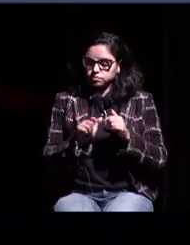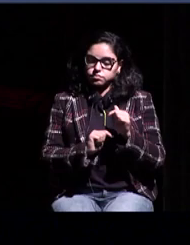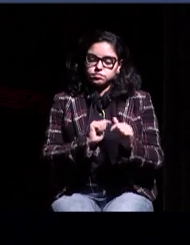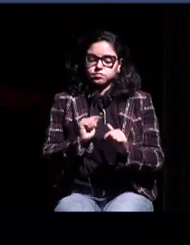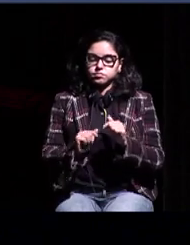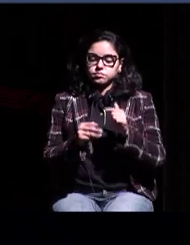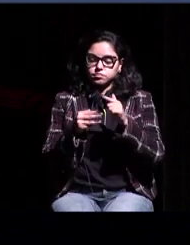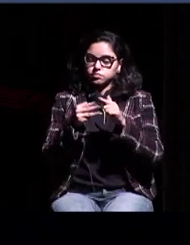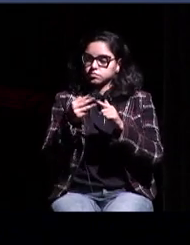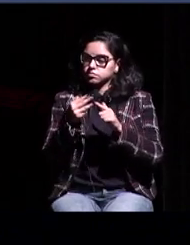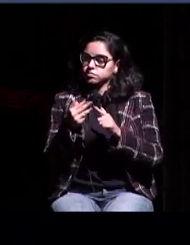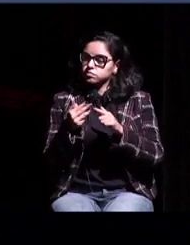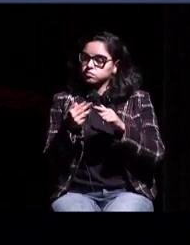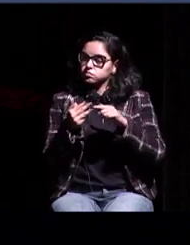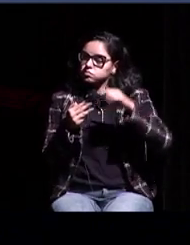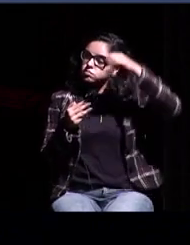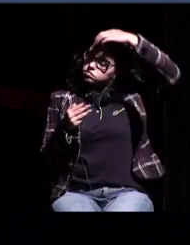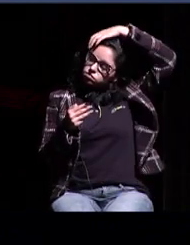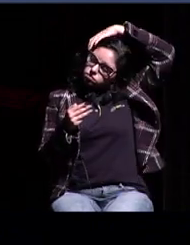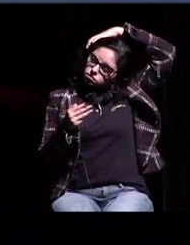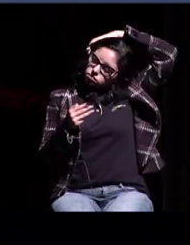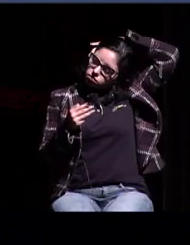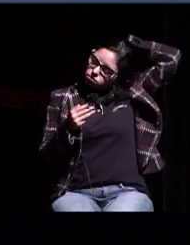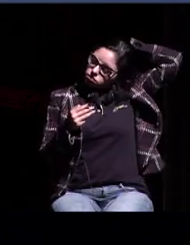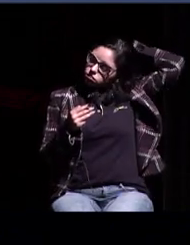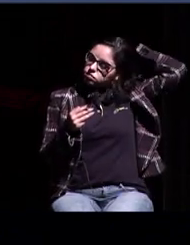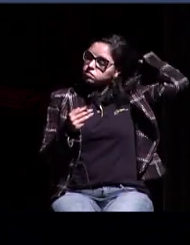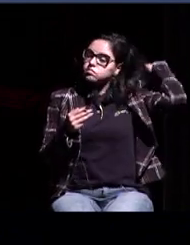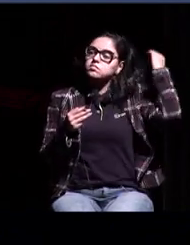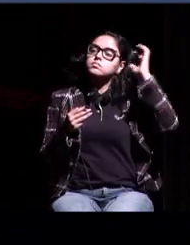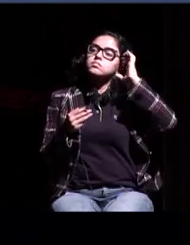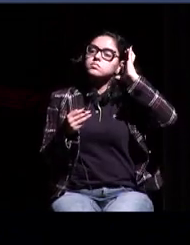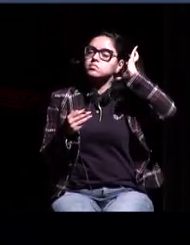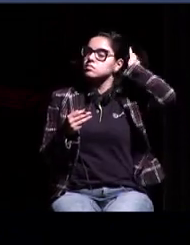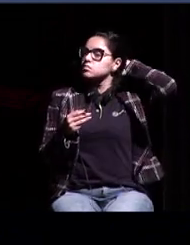within these three sets, and much more.